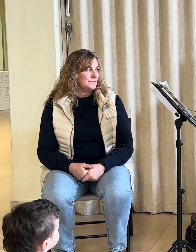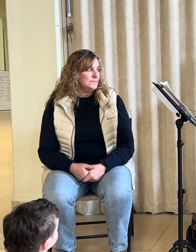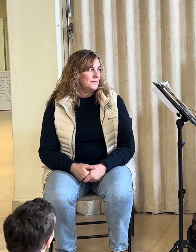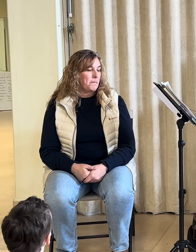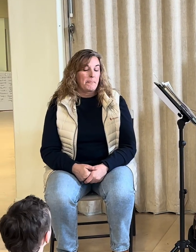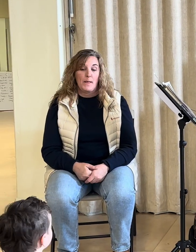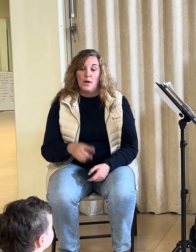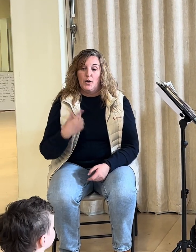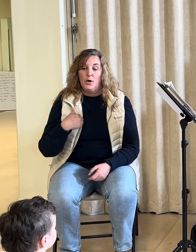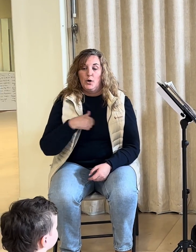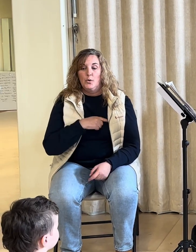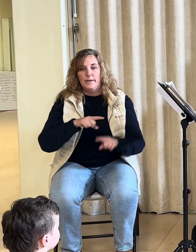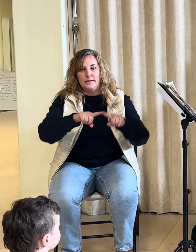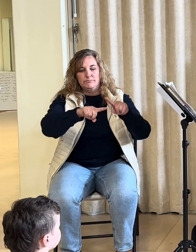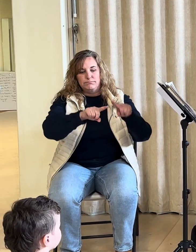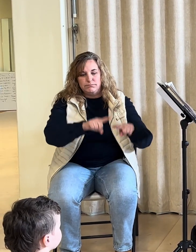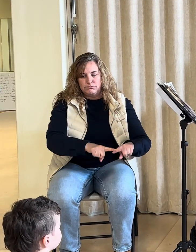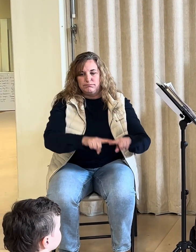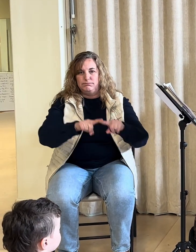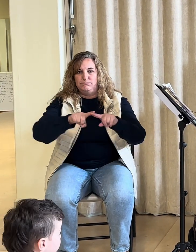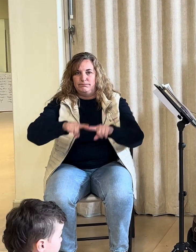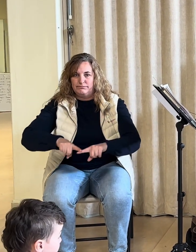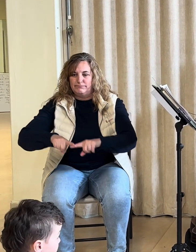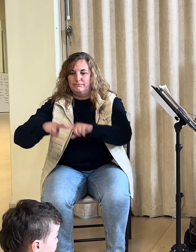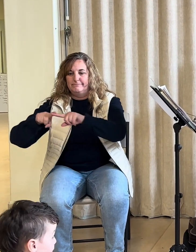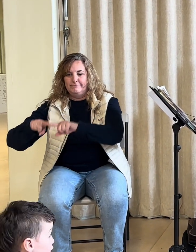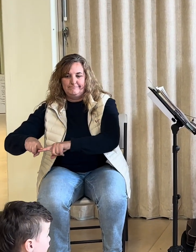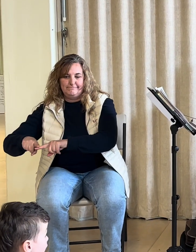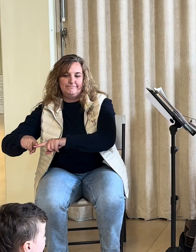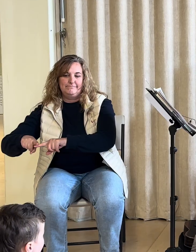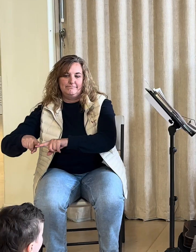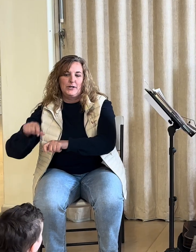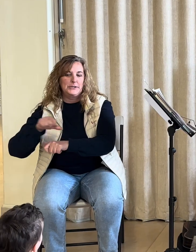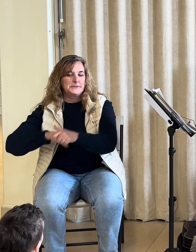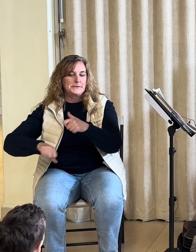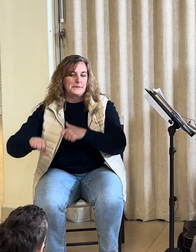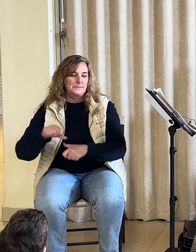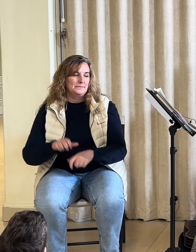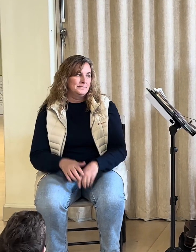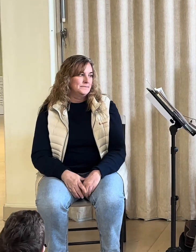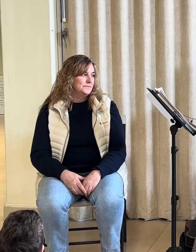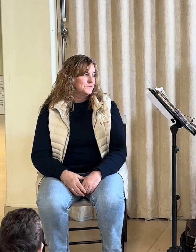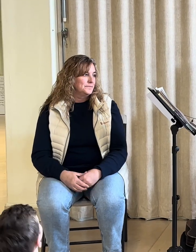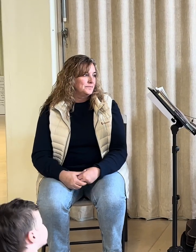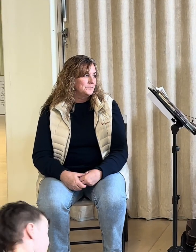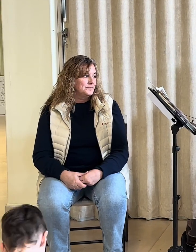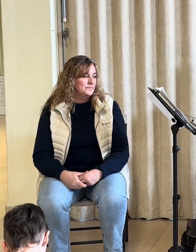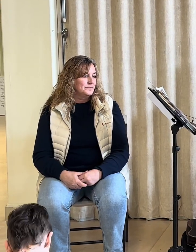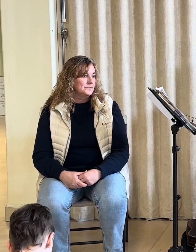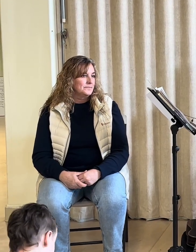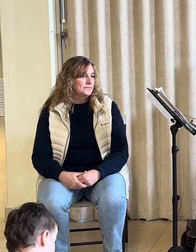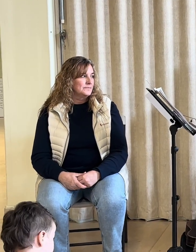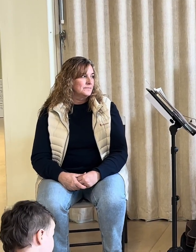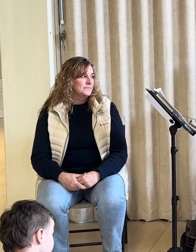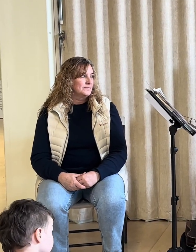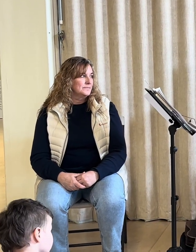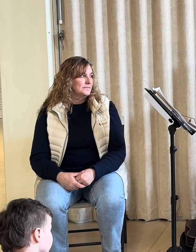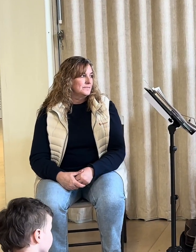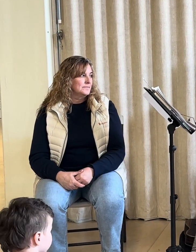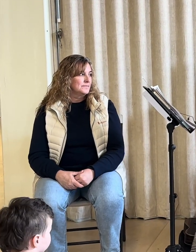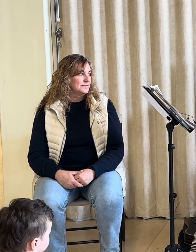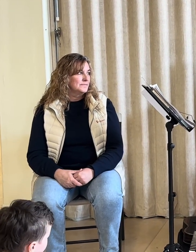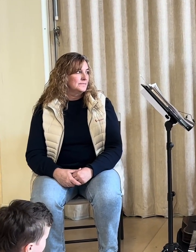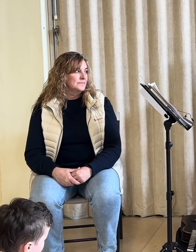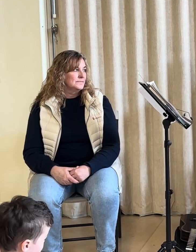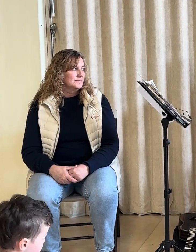We lean on each other.